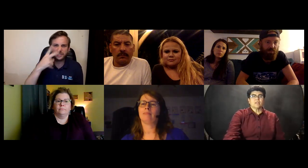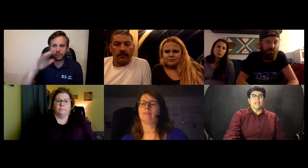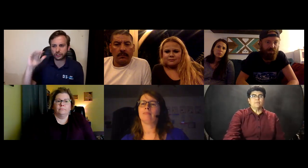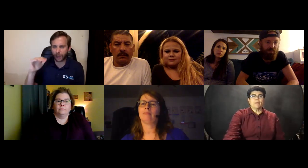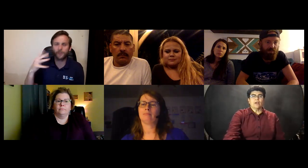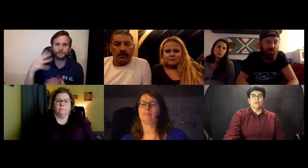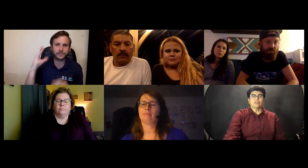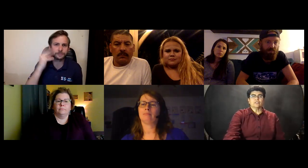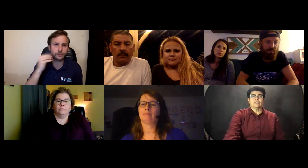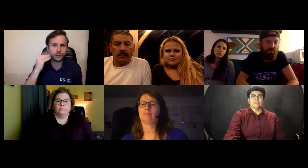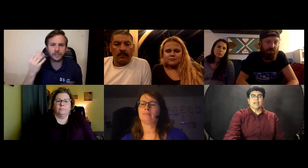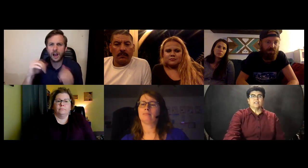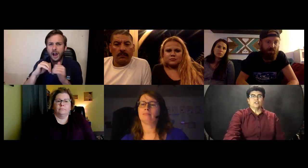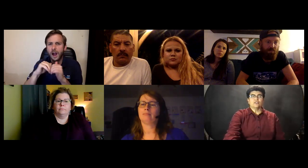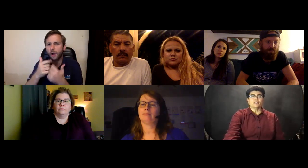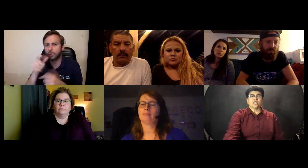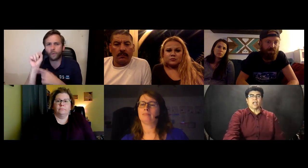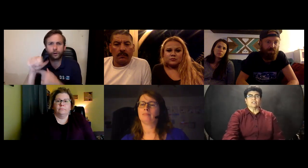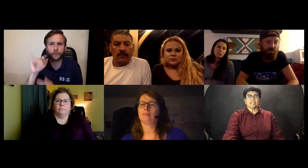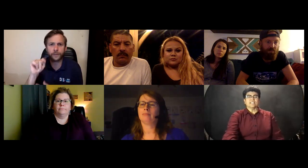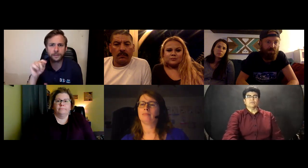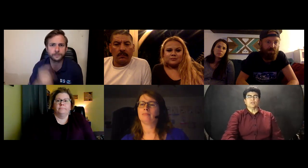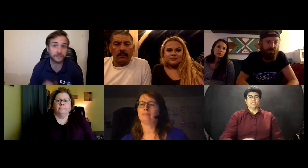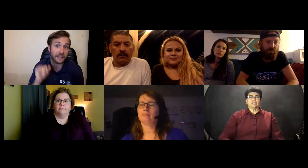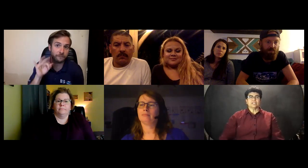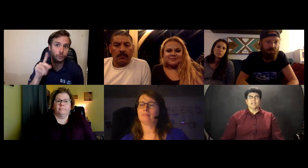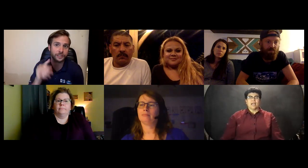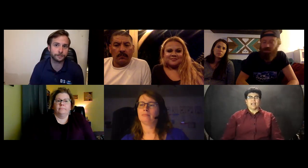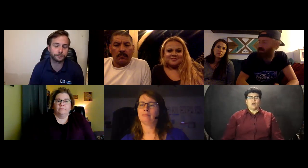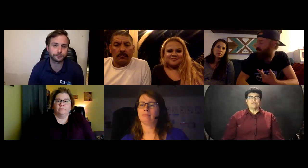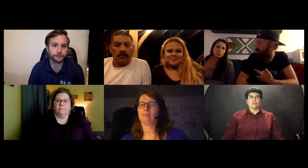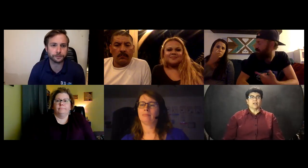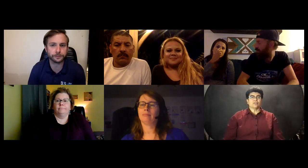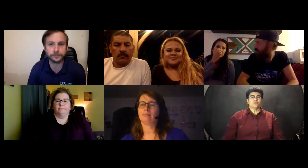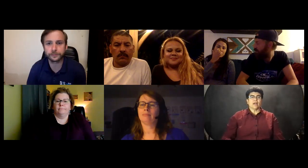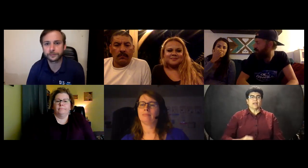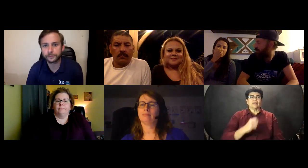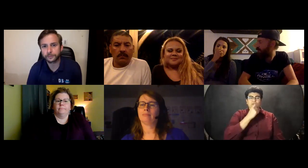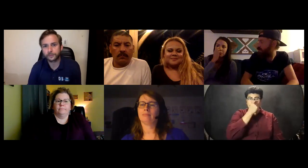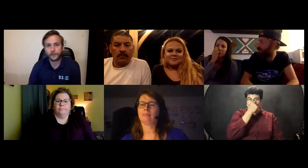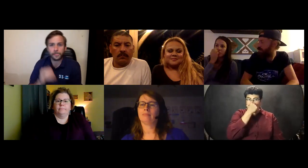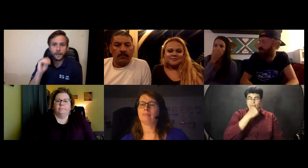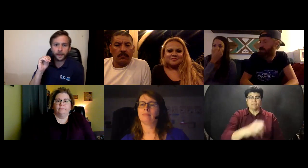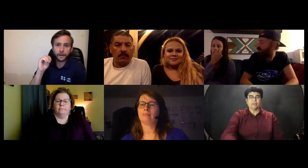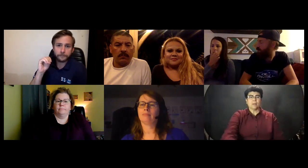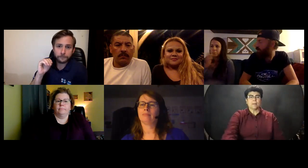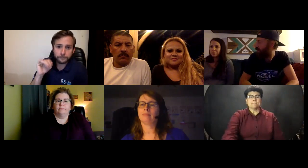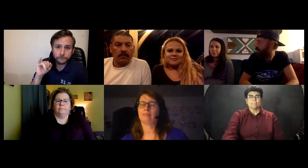any barriers that your child has experienced and how have you gotten through that if